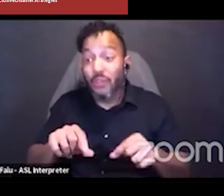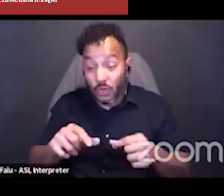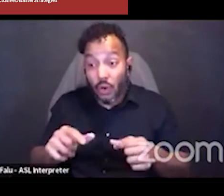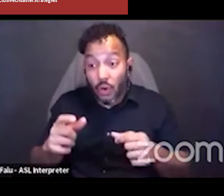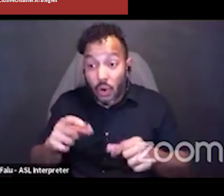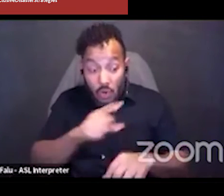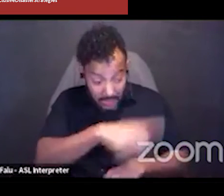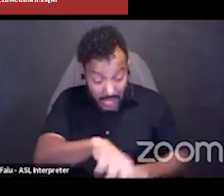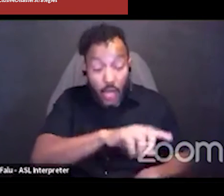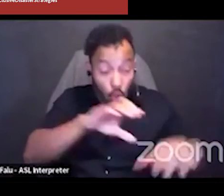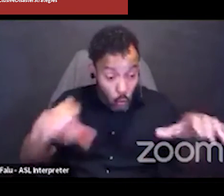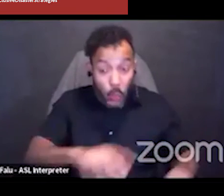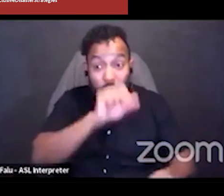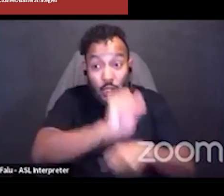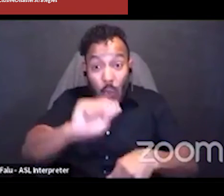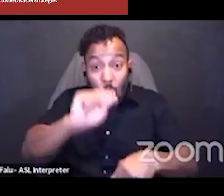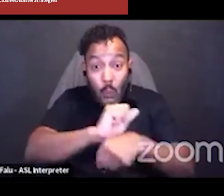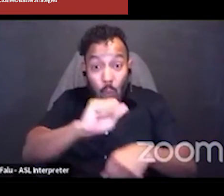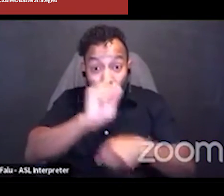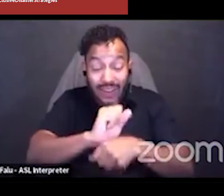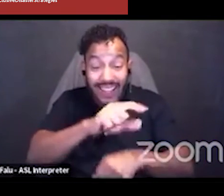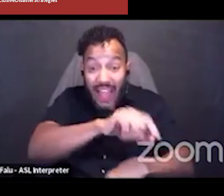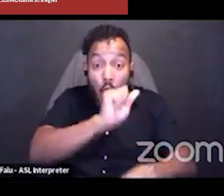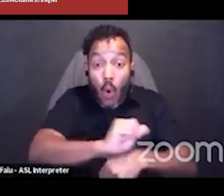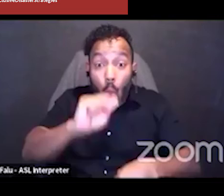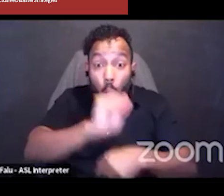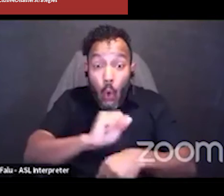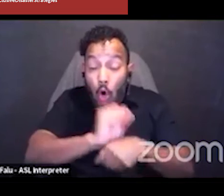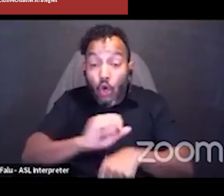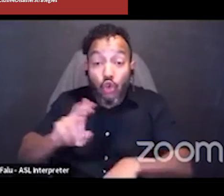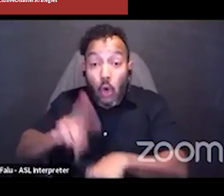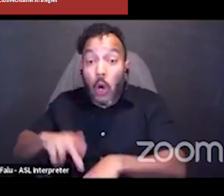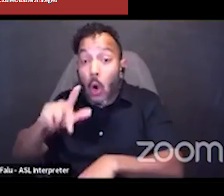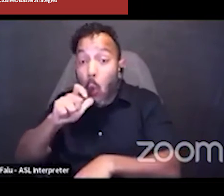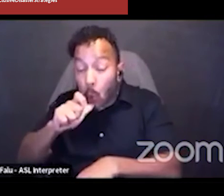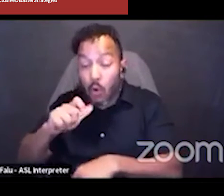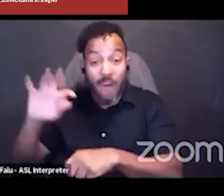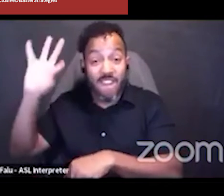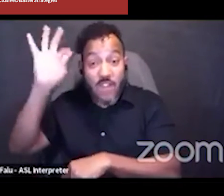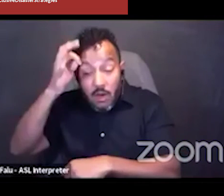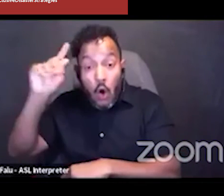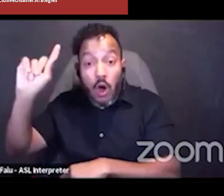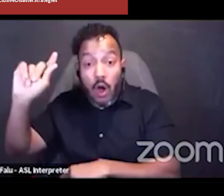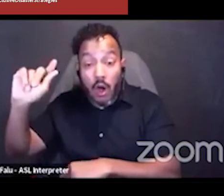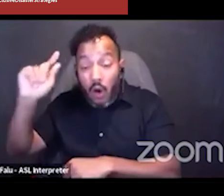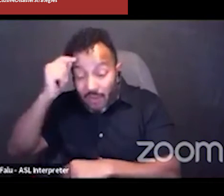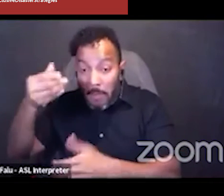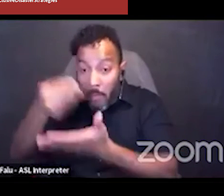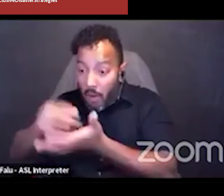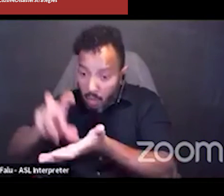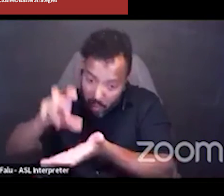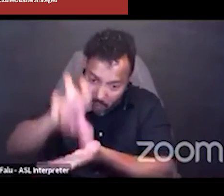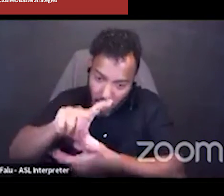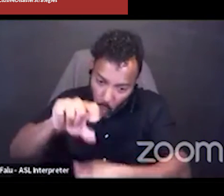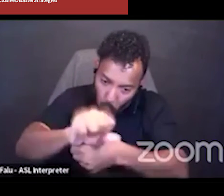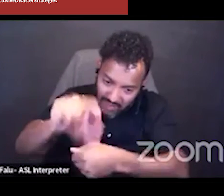work that should be funded, should not be charitable. To do the good work that's needed and could do more.